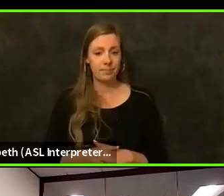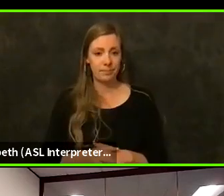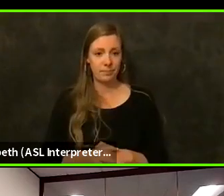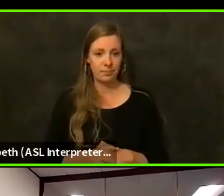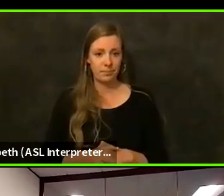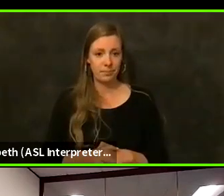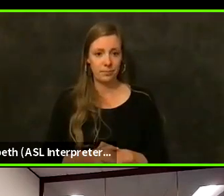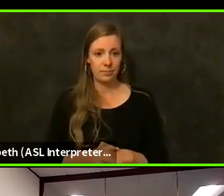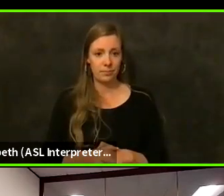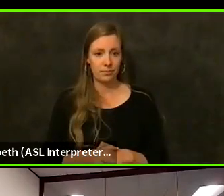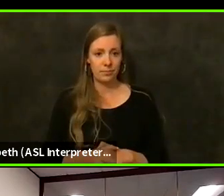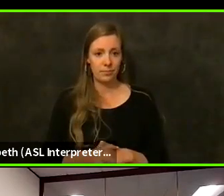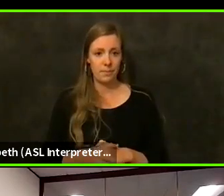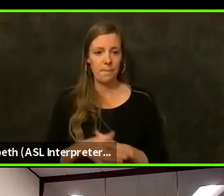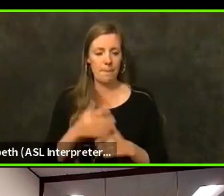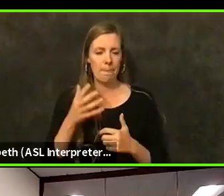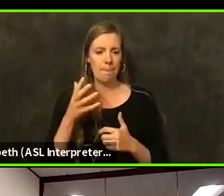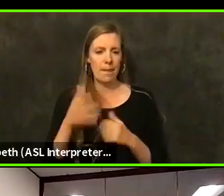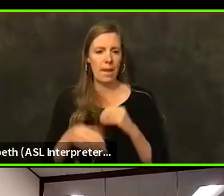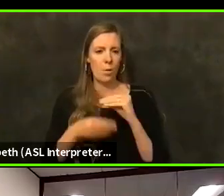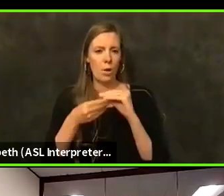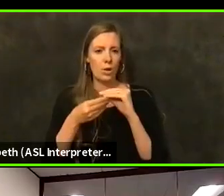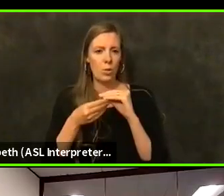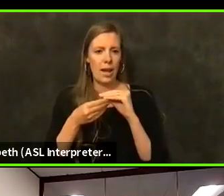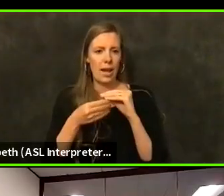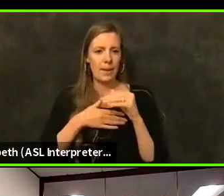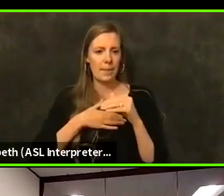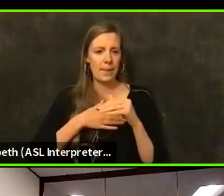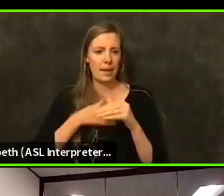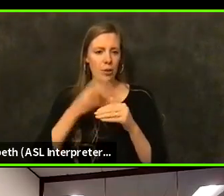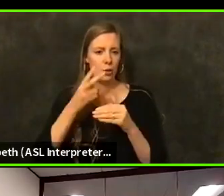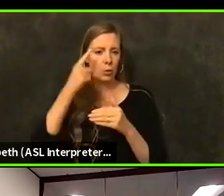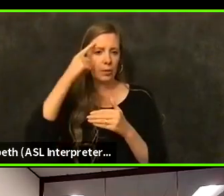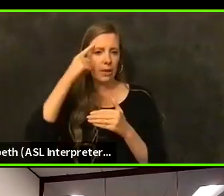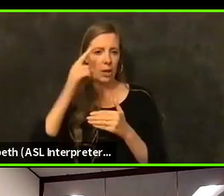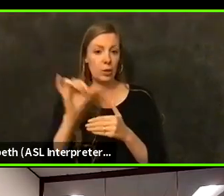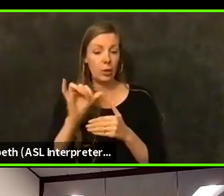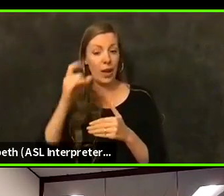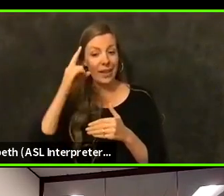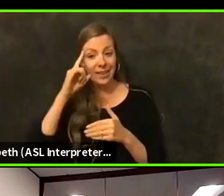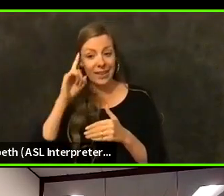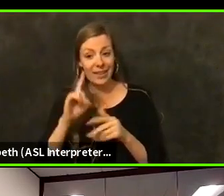And I just want to say quickly, add my two cents, that I think the answer to your question, Martin, is absolutely